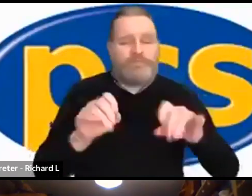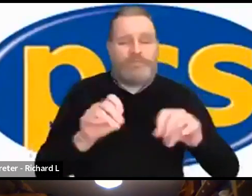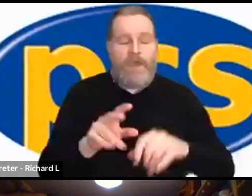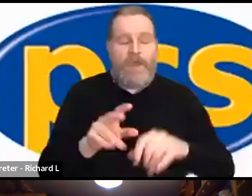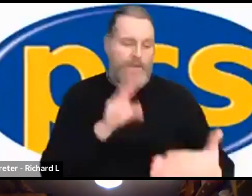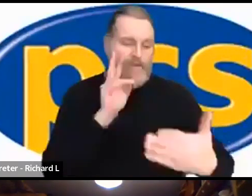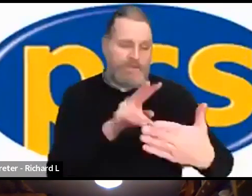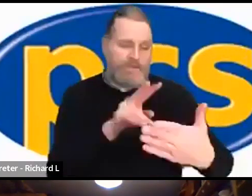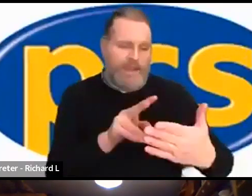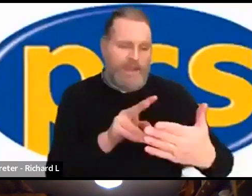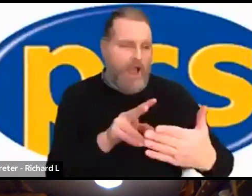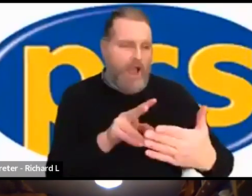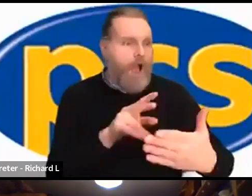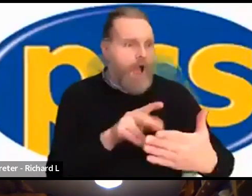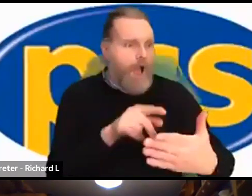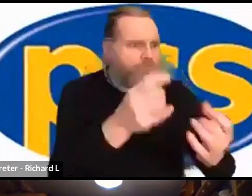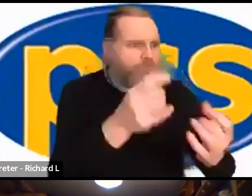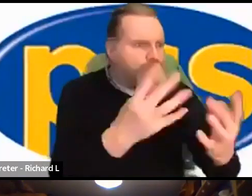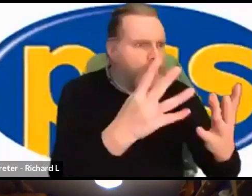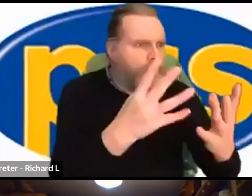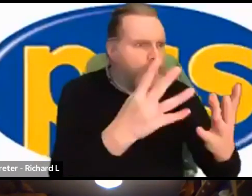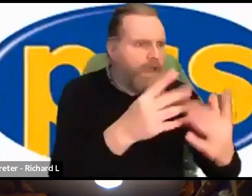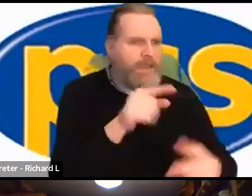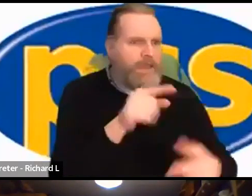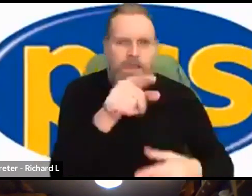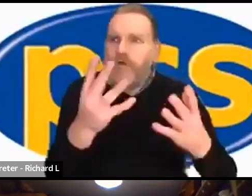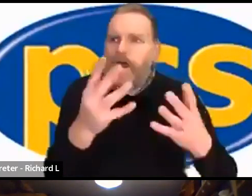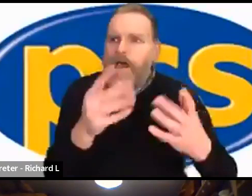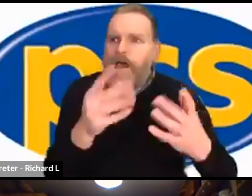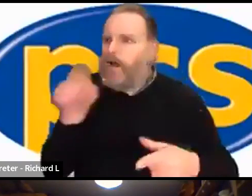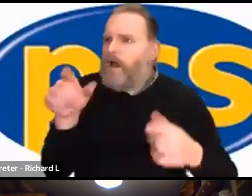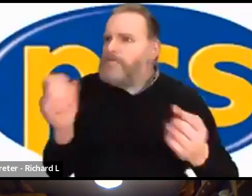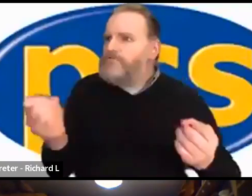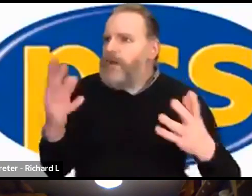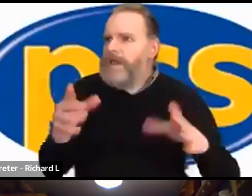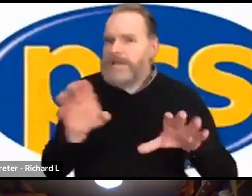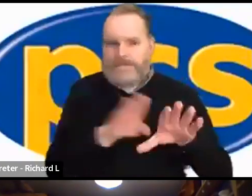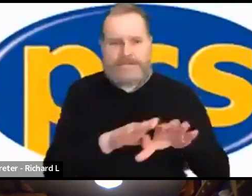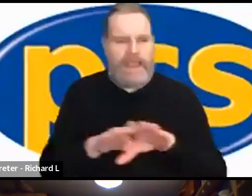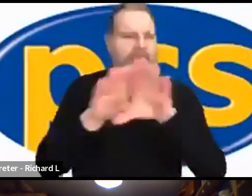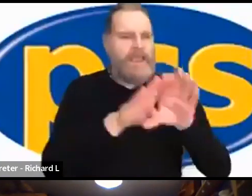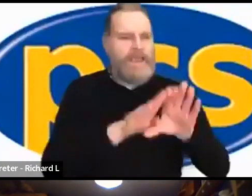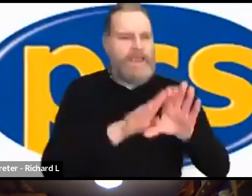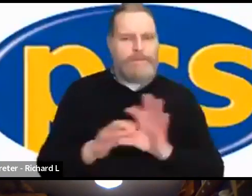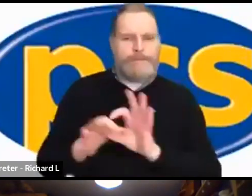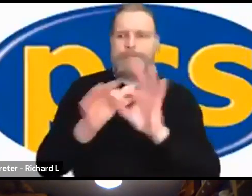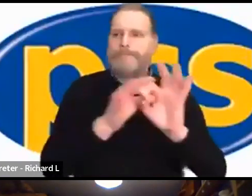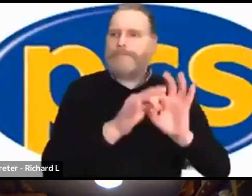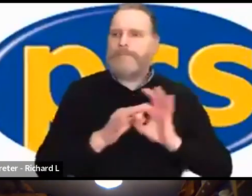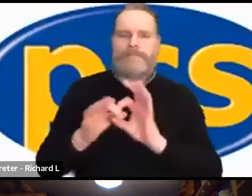because when you see those pictures a little tures of people doing what you're doing, you'll feel that strength of